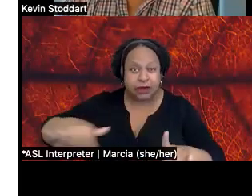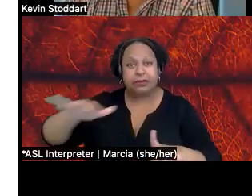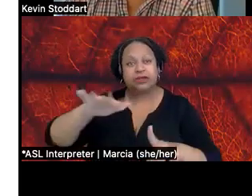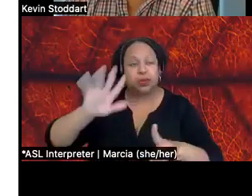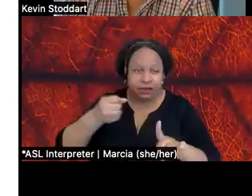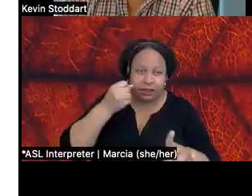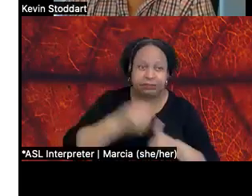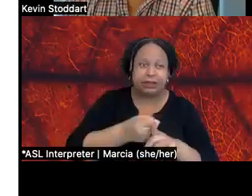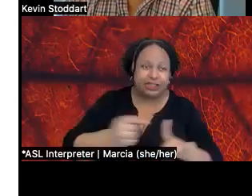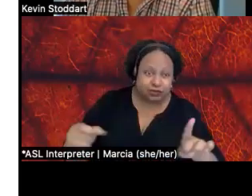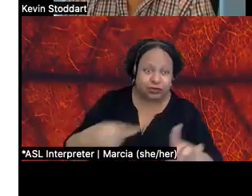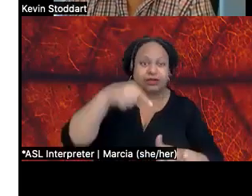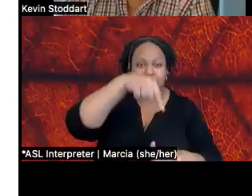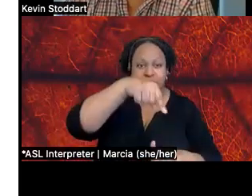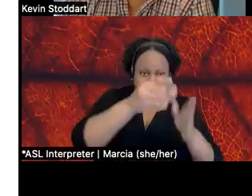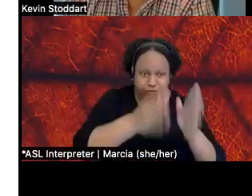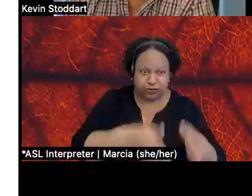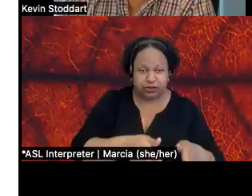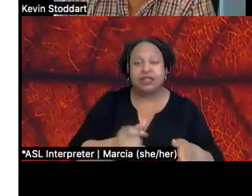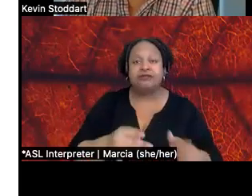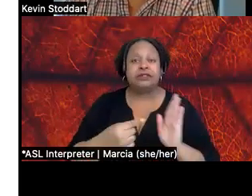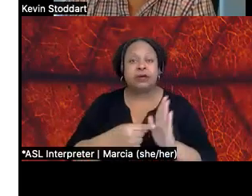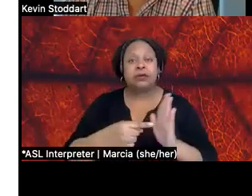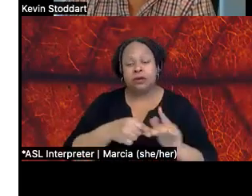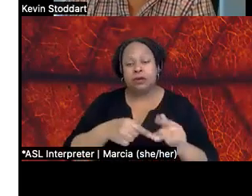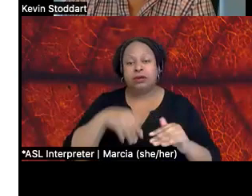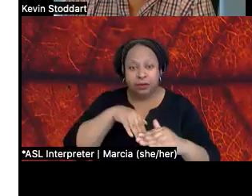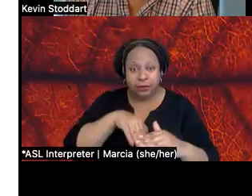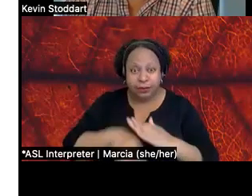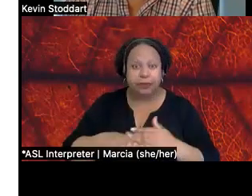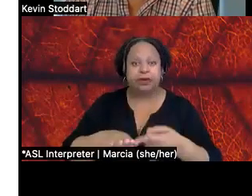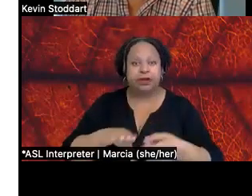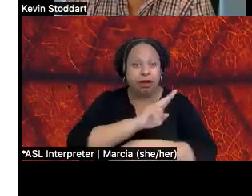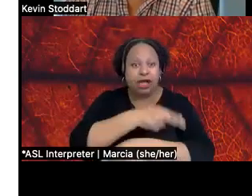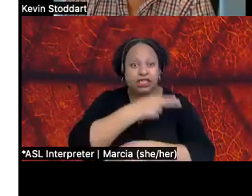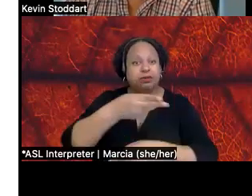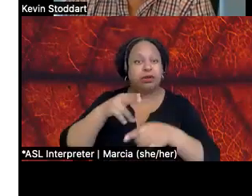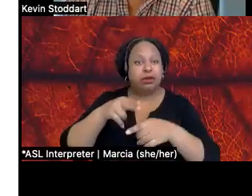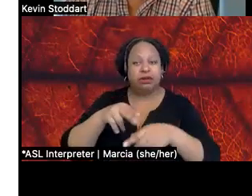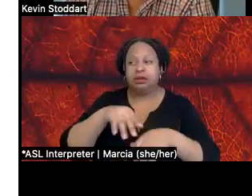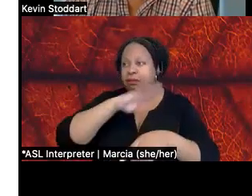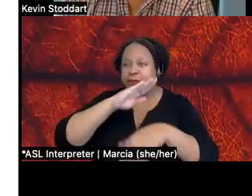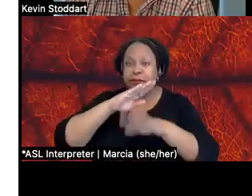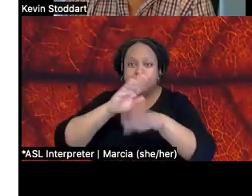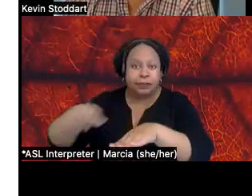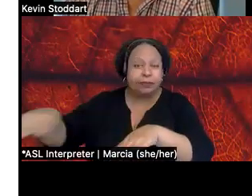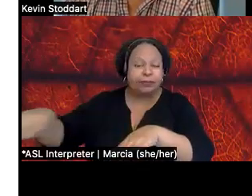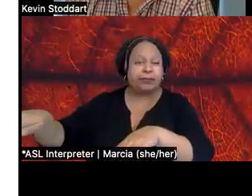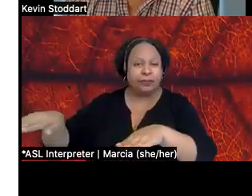of a noisy hospital board or emergency unit.